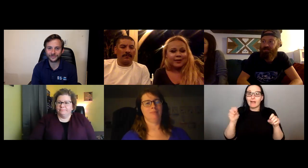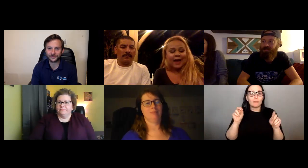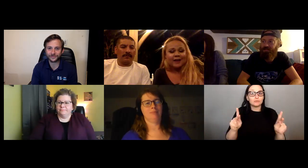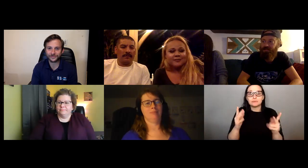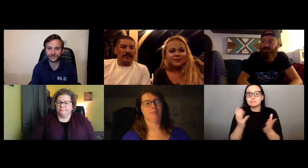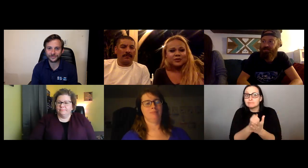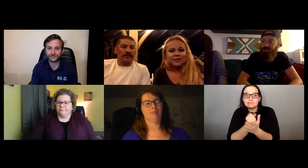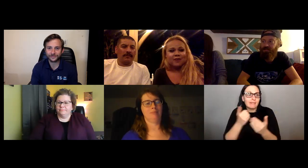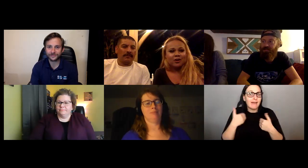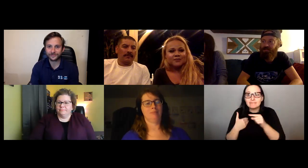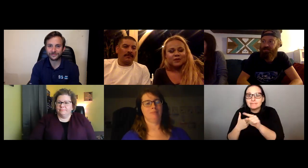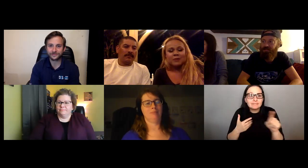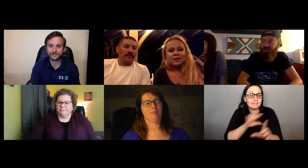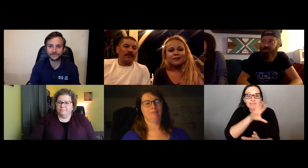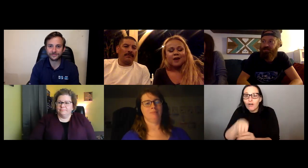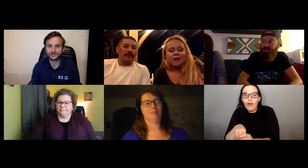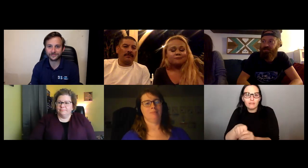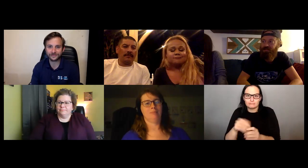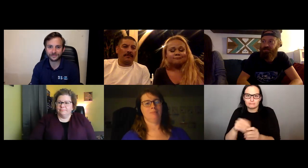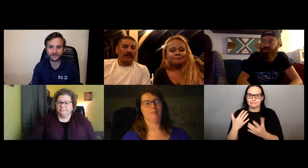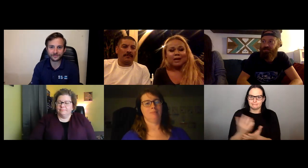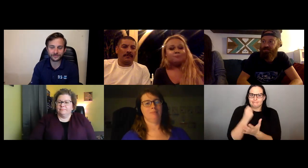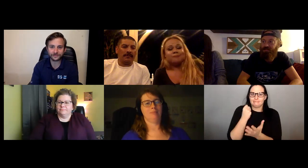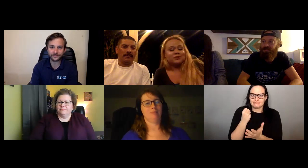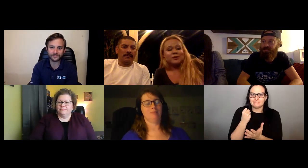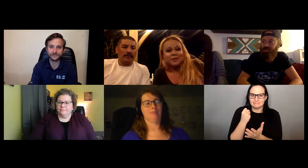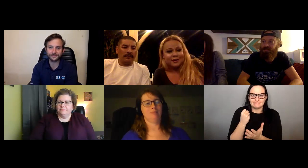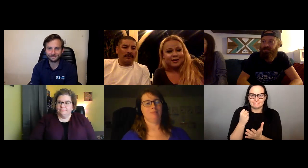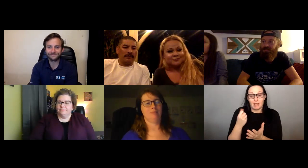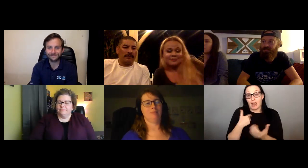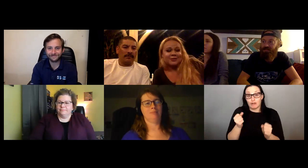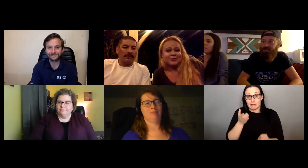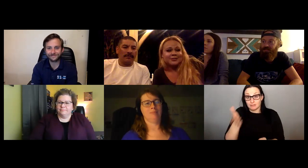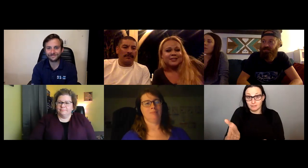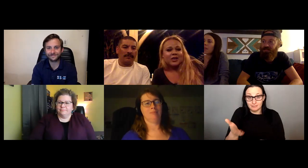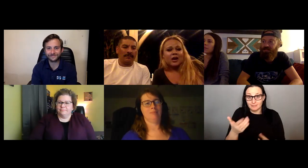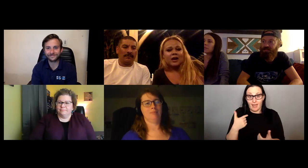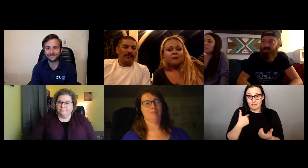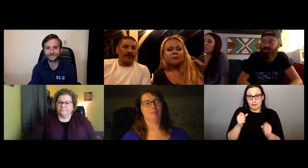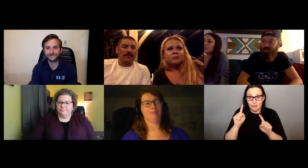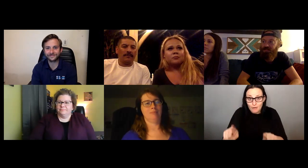have to get involved i mean i'm